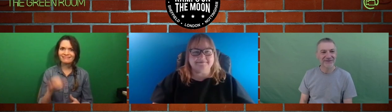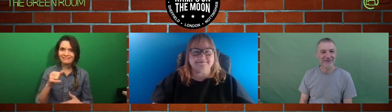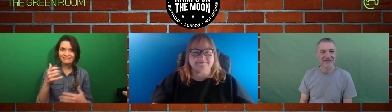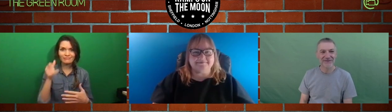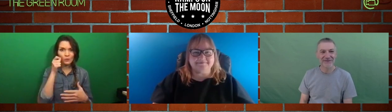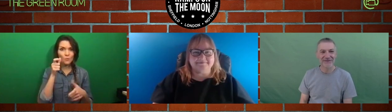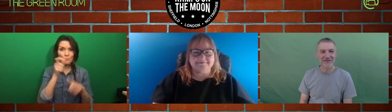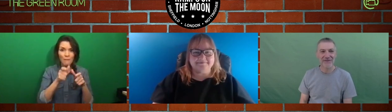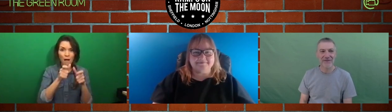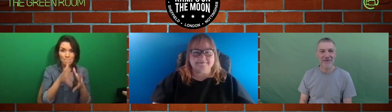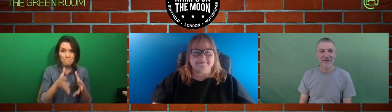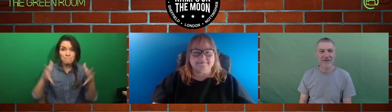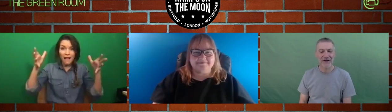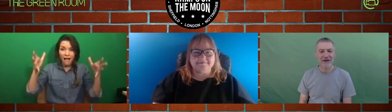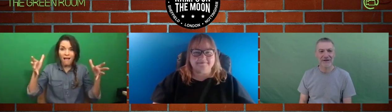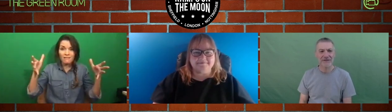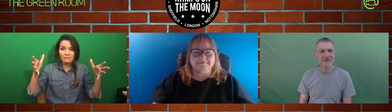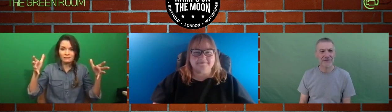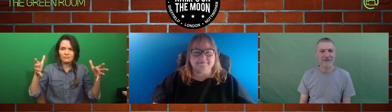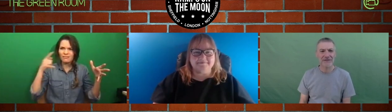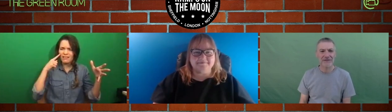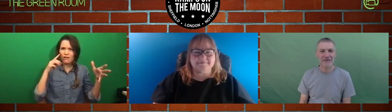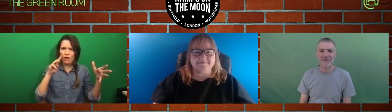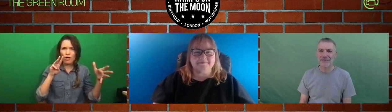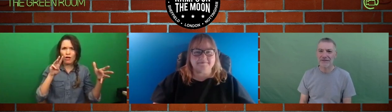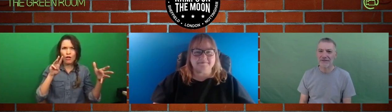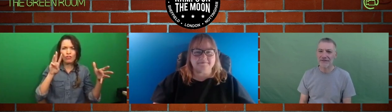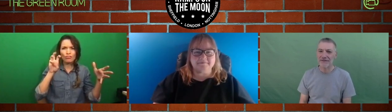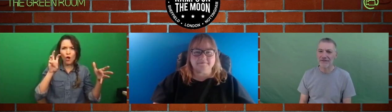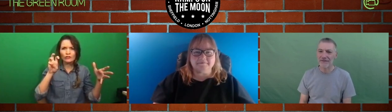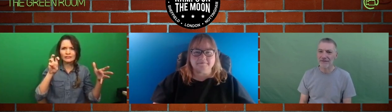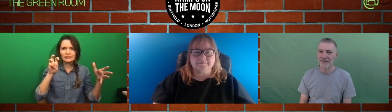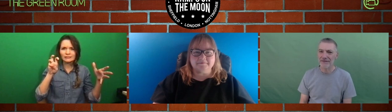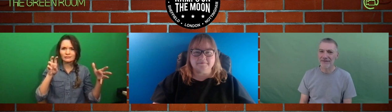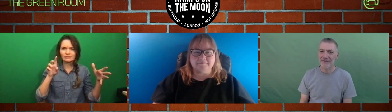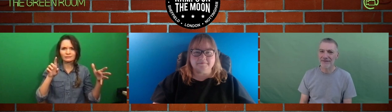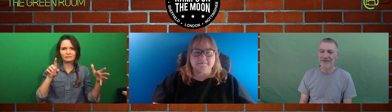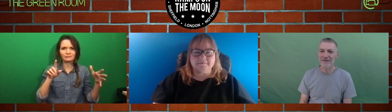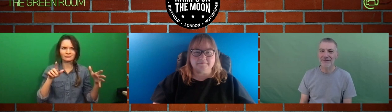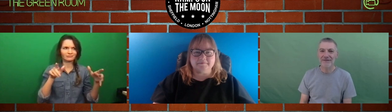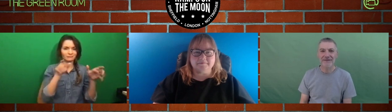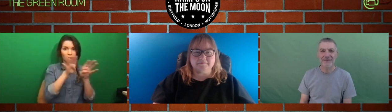it Rebekah? Was there, what? 13 of us in the cast? I mean that's that's a lot